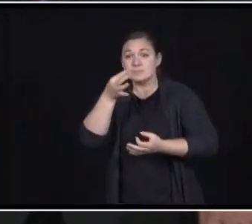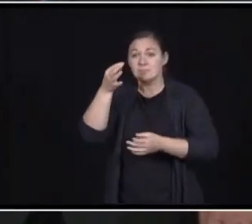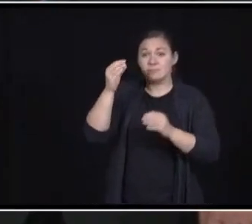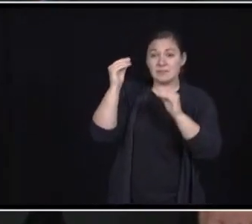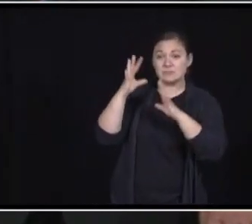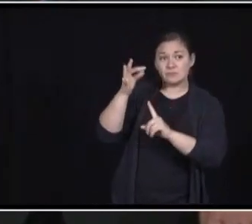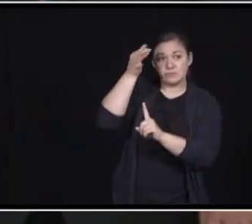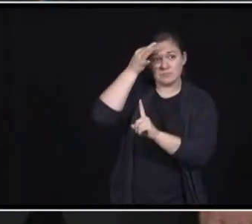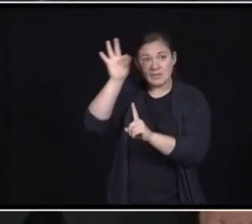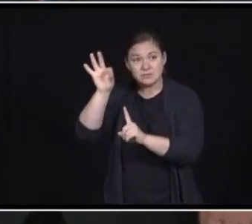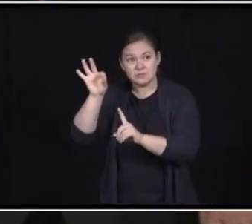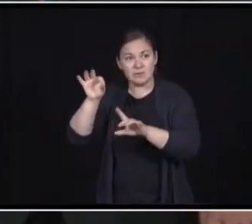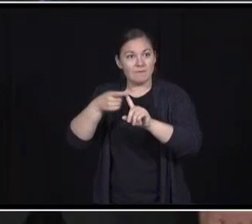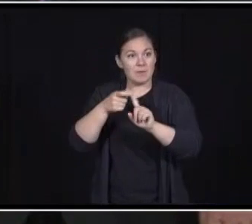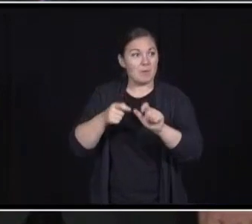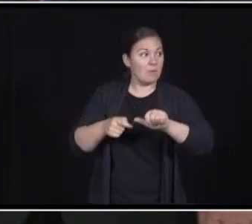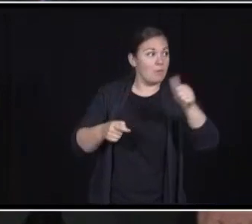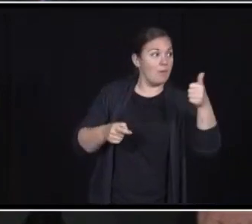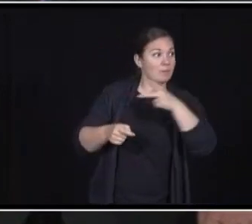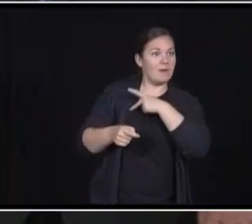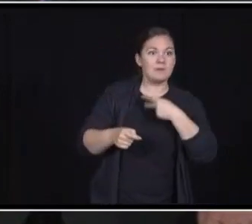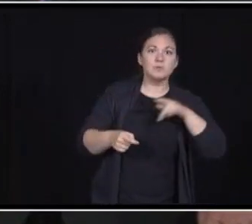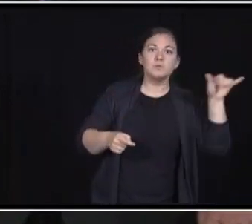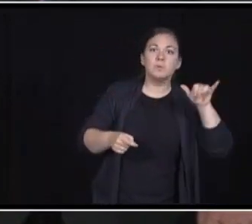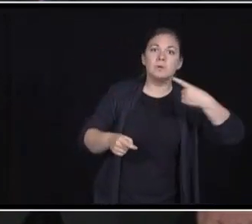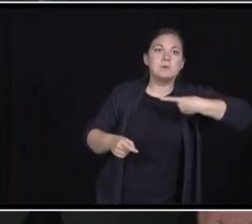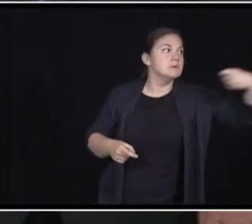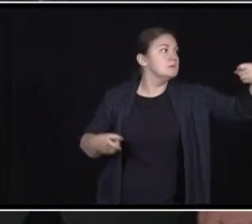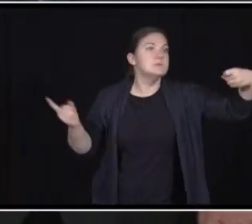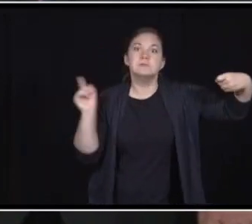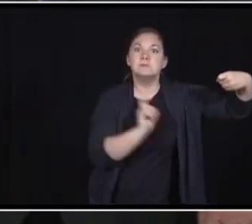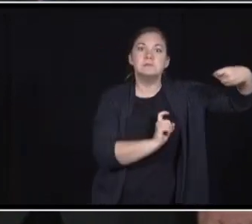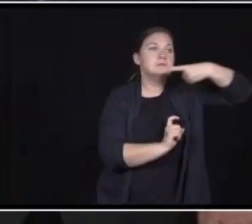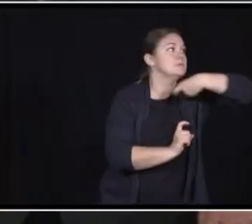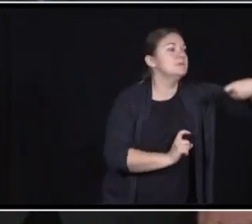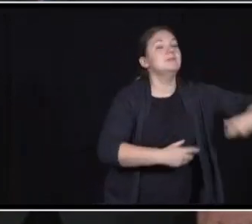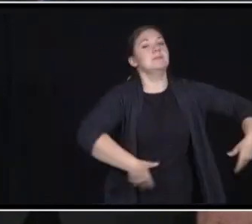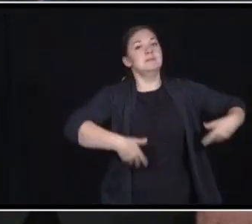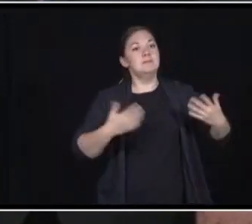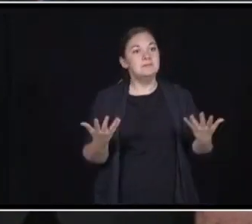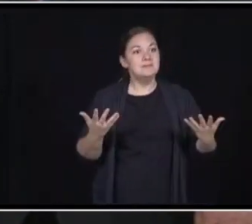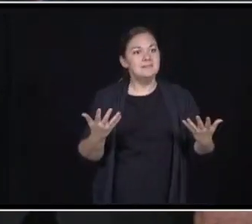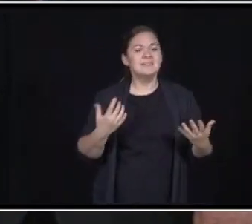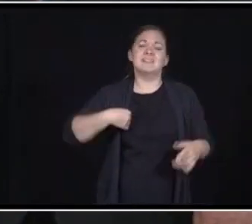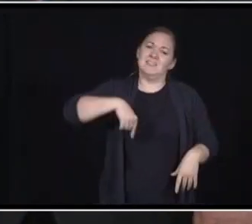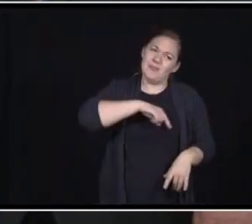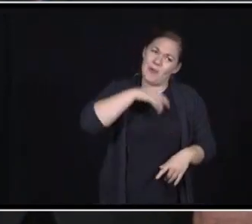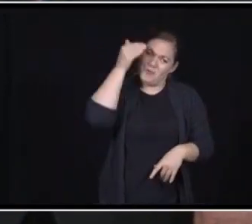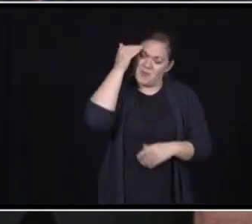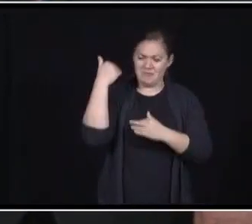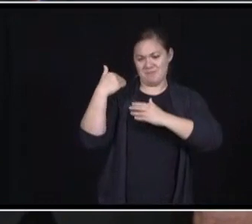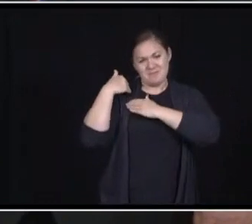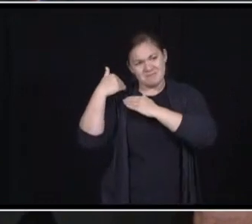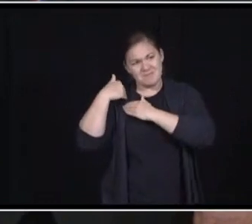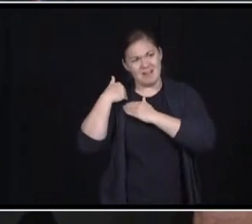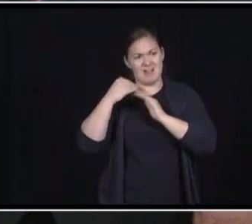to this profits and teach. We also face recruitment from other provinces, trying to put some of these readily townspeople.